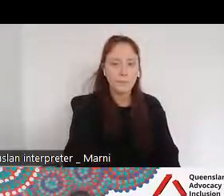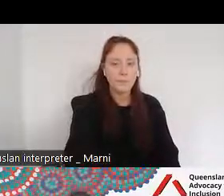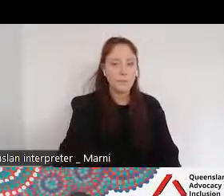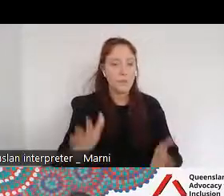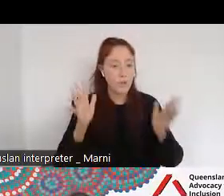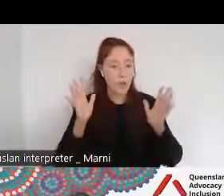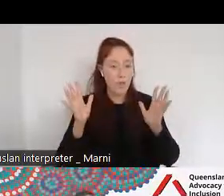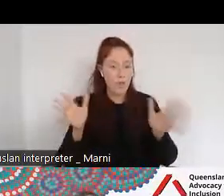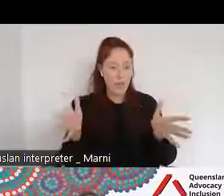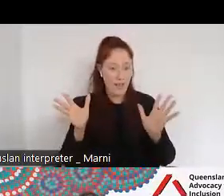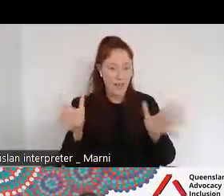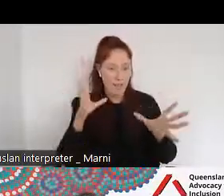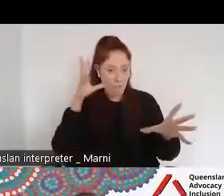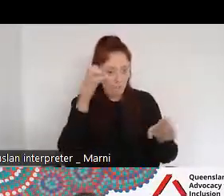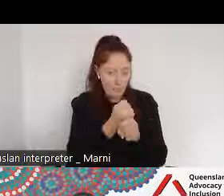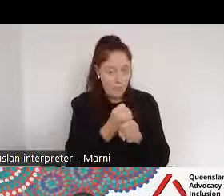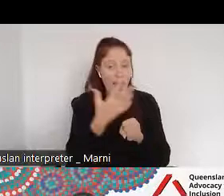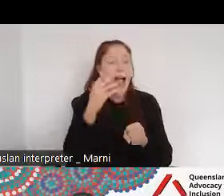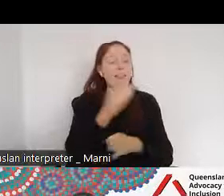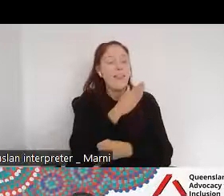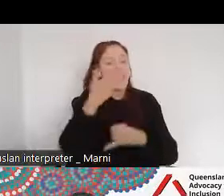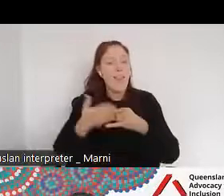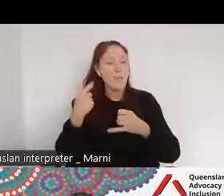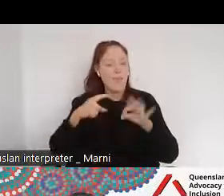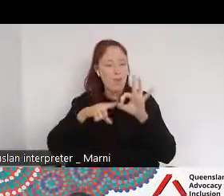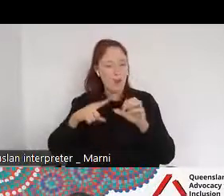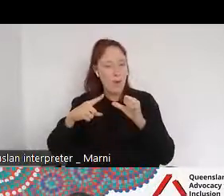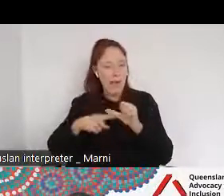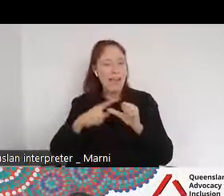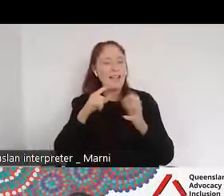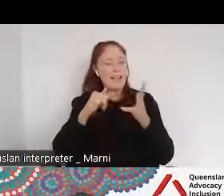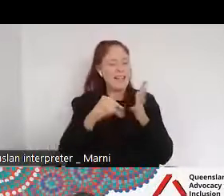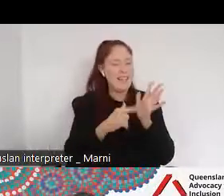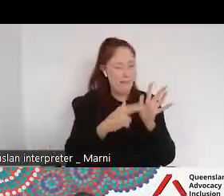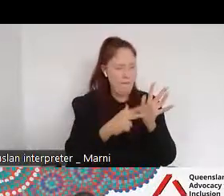we will have time for a question and answer shortly after Steve speaks. For anyone who might